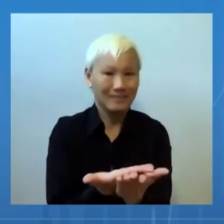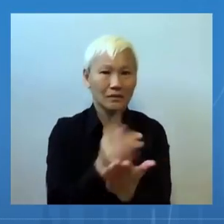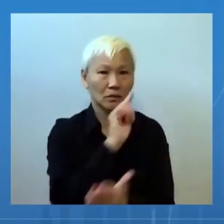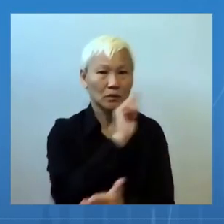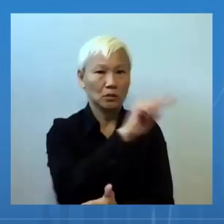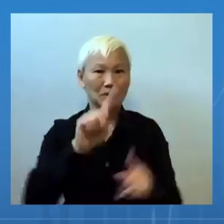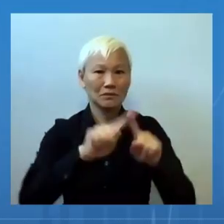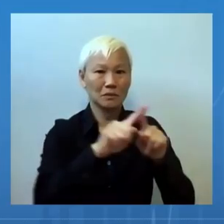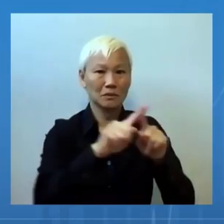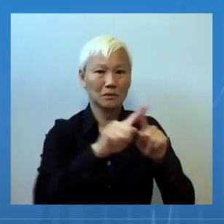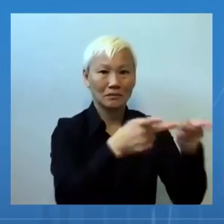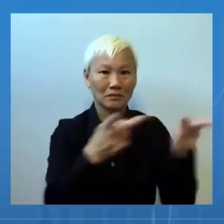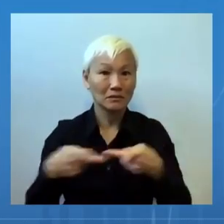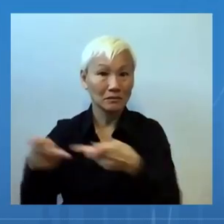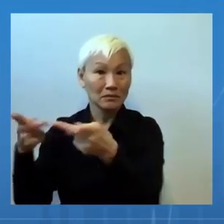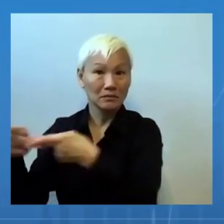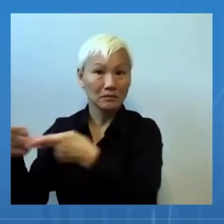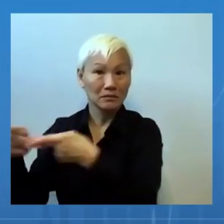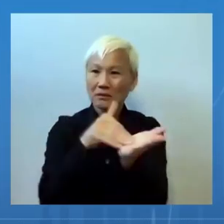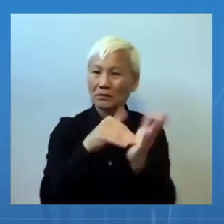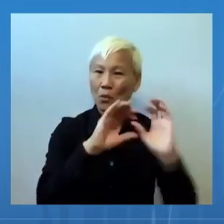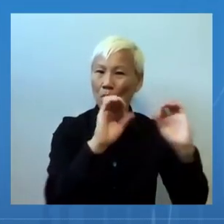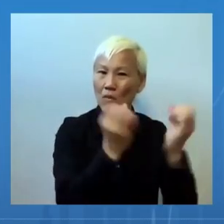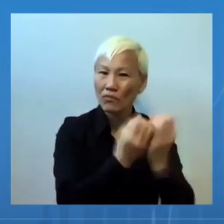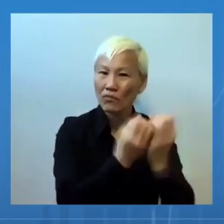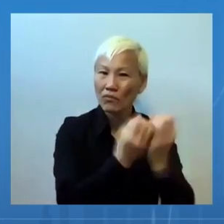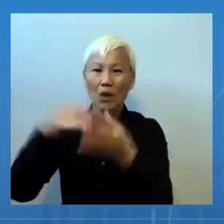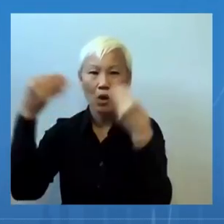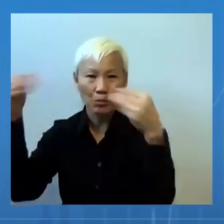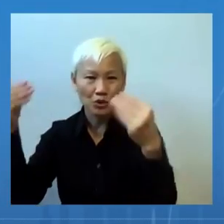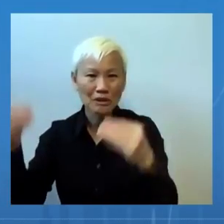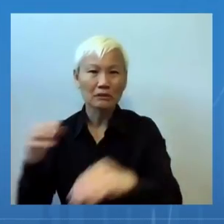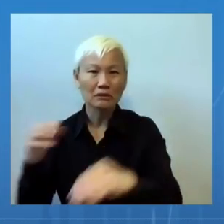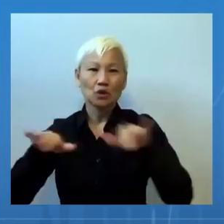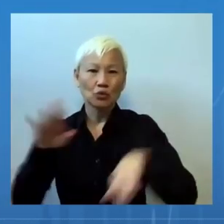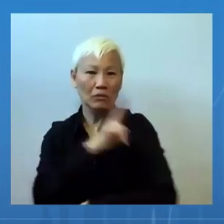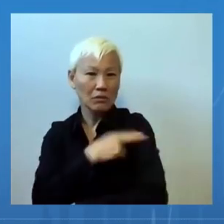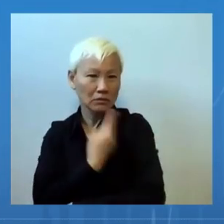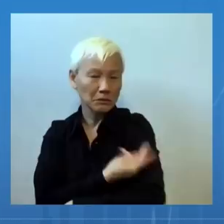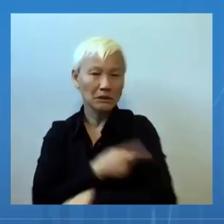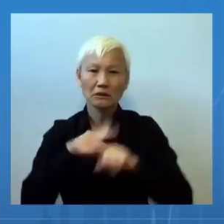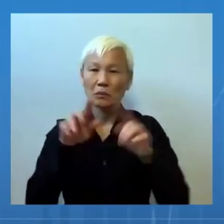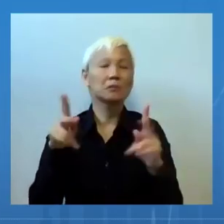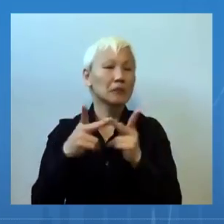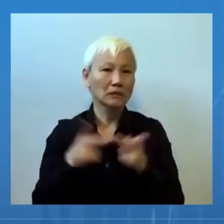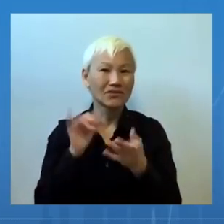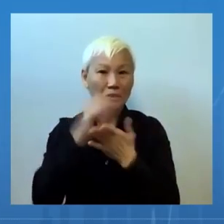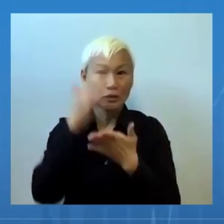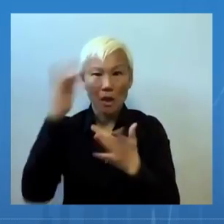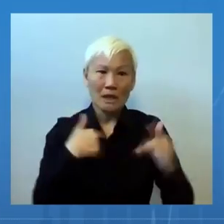So, that's why we are planning on some vaccinations towards the end of this week